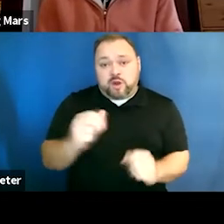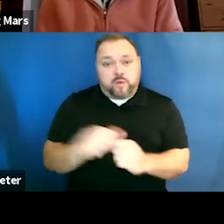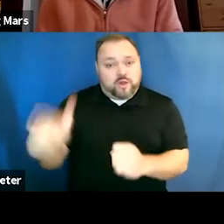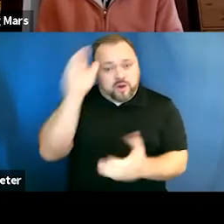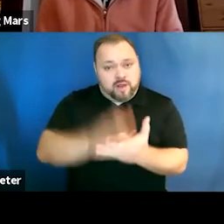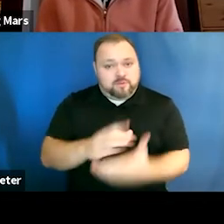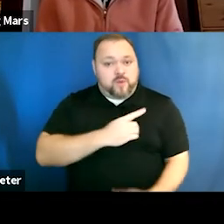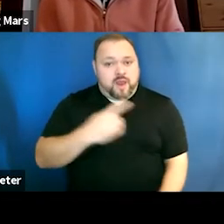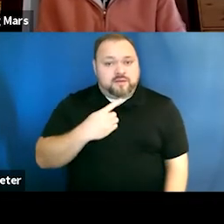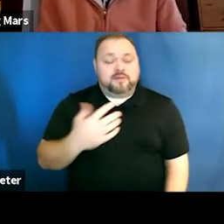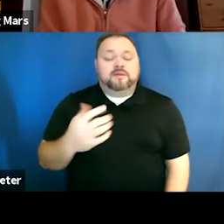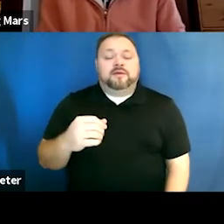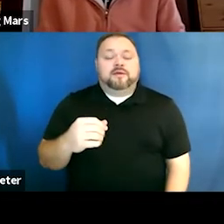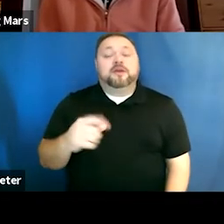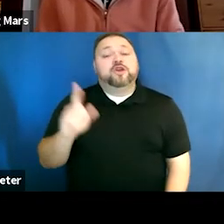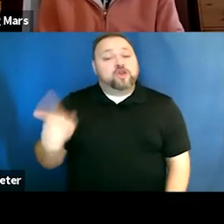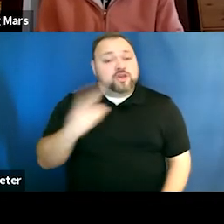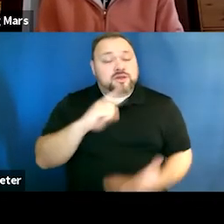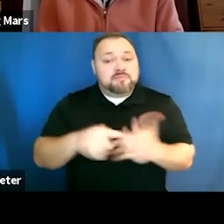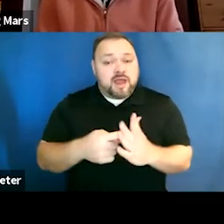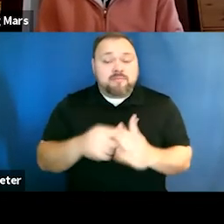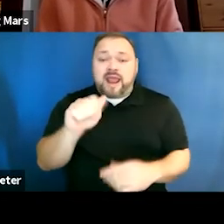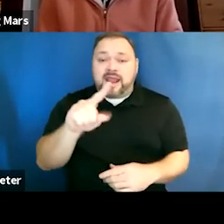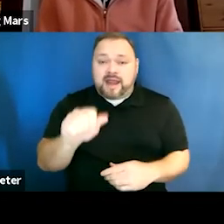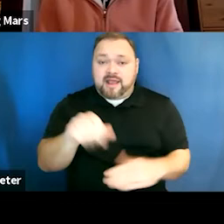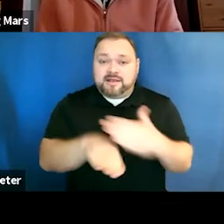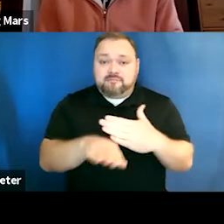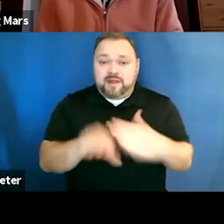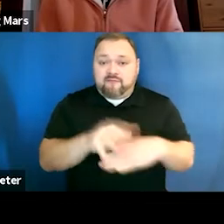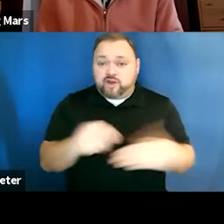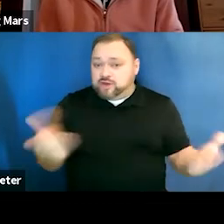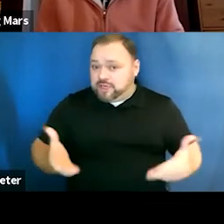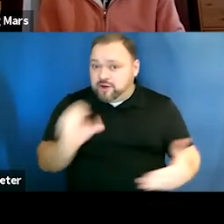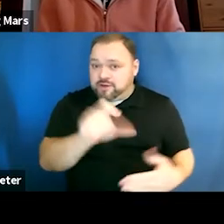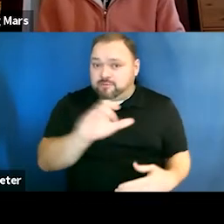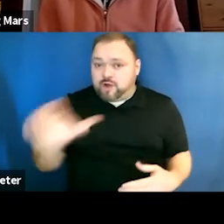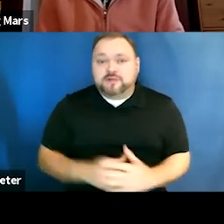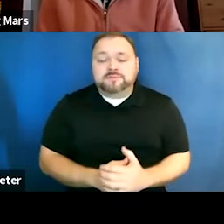Dwayne, she became an ADA accessibility advisor here at Salt Lake Community College.